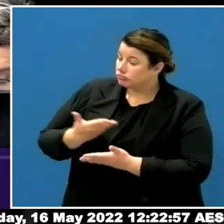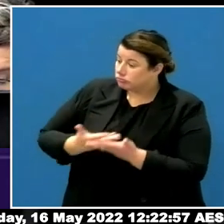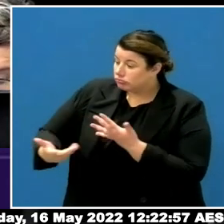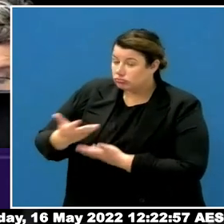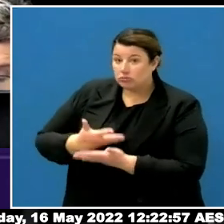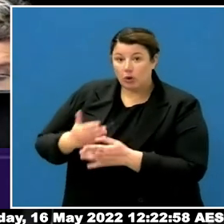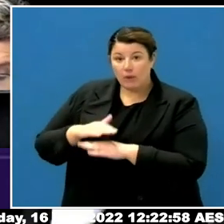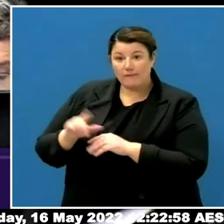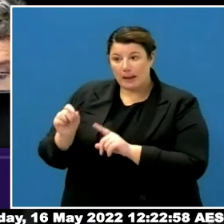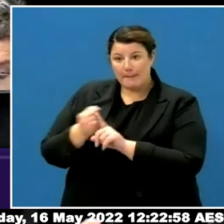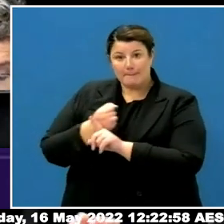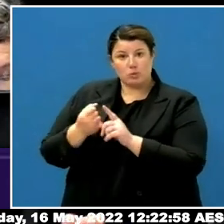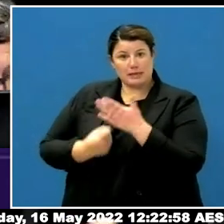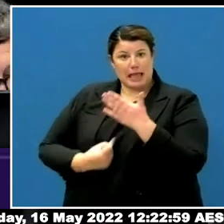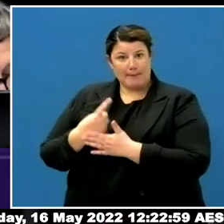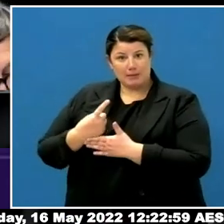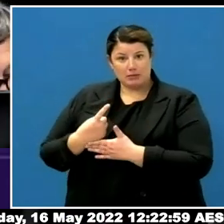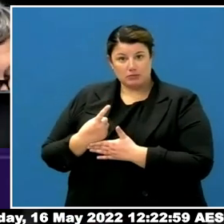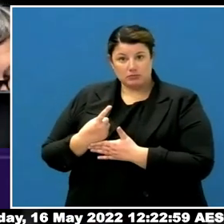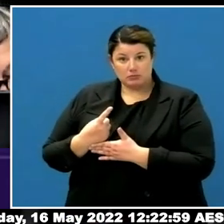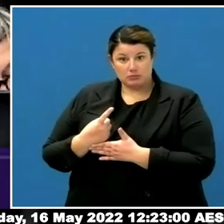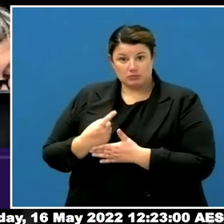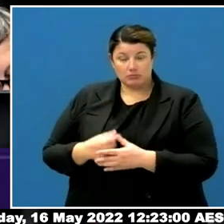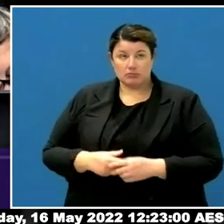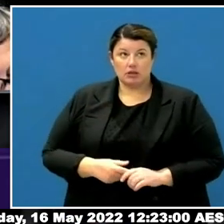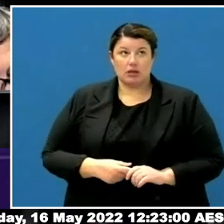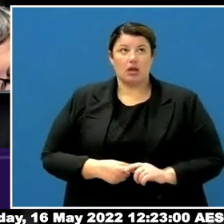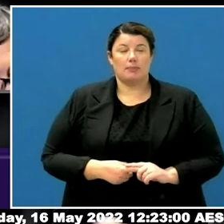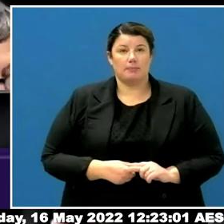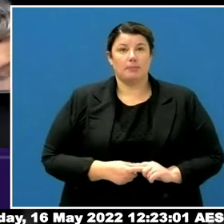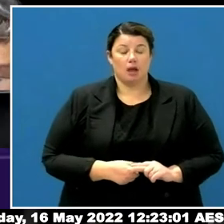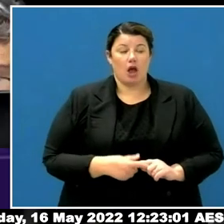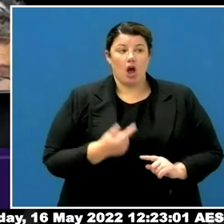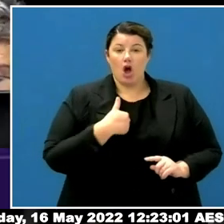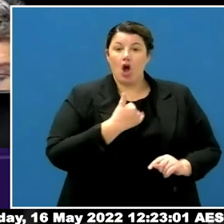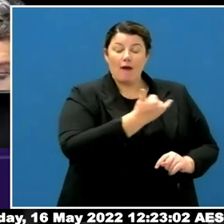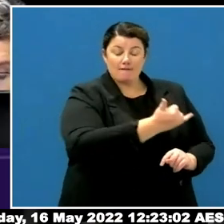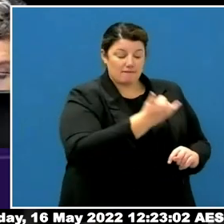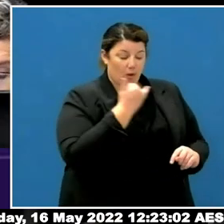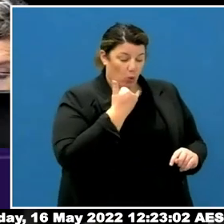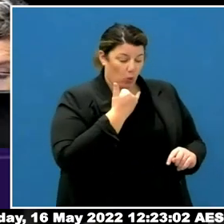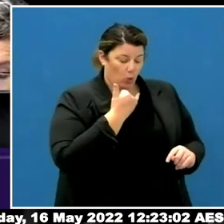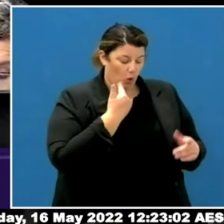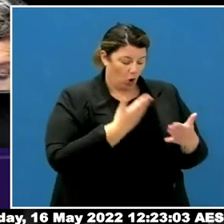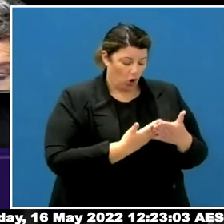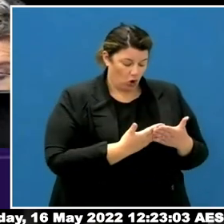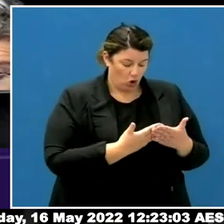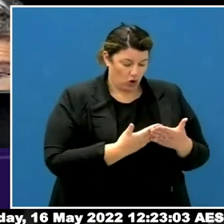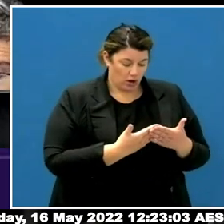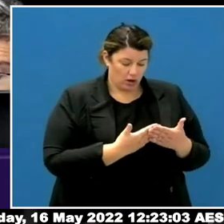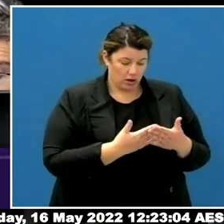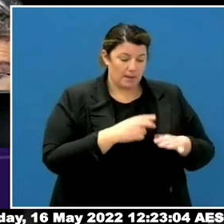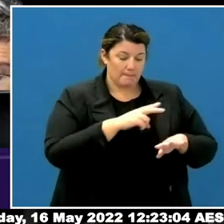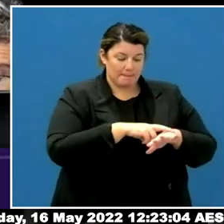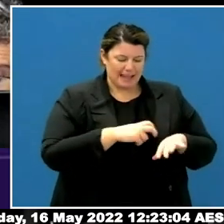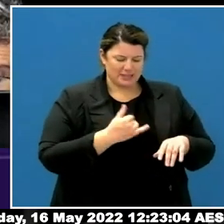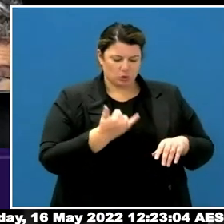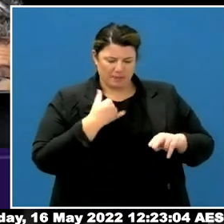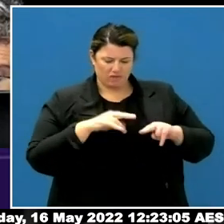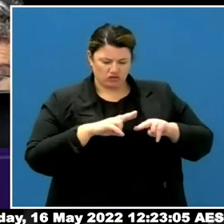the abuse? Any person from Afford? I received a phone call on the - the police called me on the Friday afternoon.